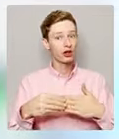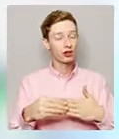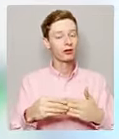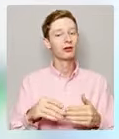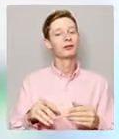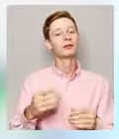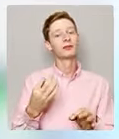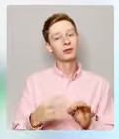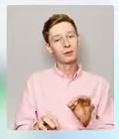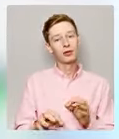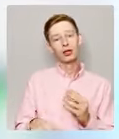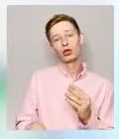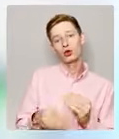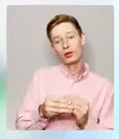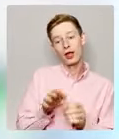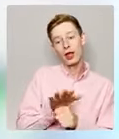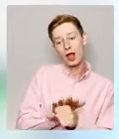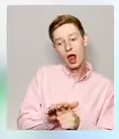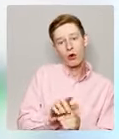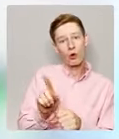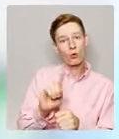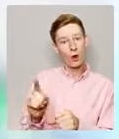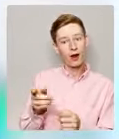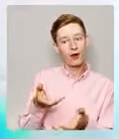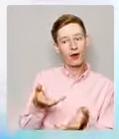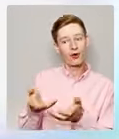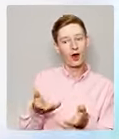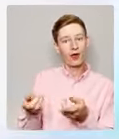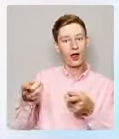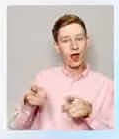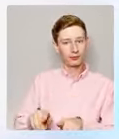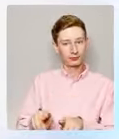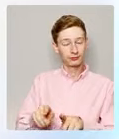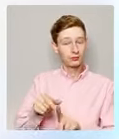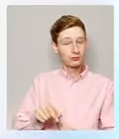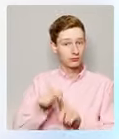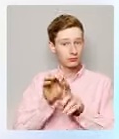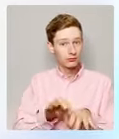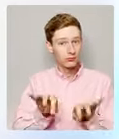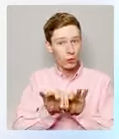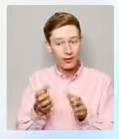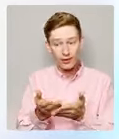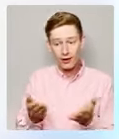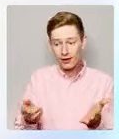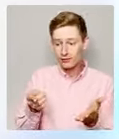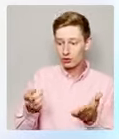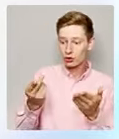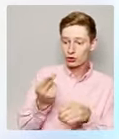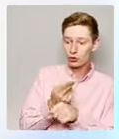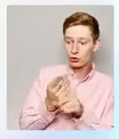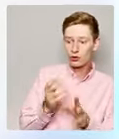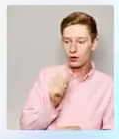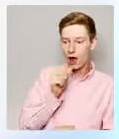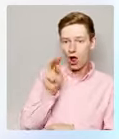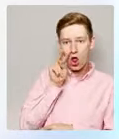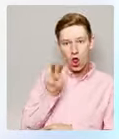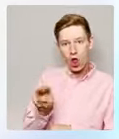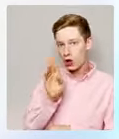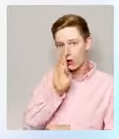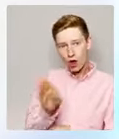is simply increasing the area a user's interaction can occur in. This is especially important for objects a user may not be looking directly at